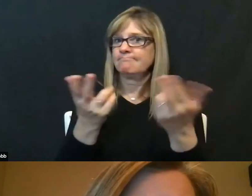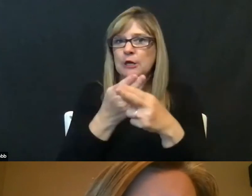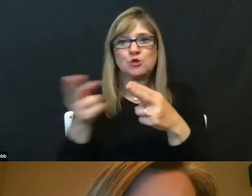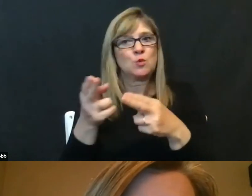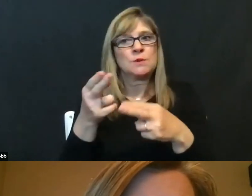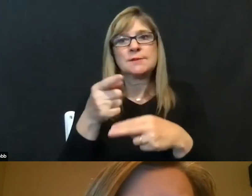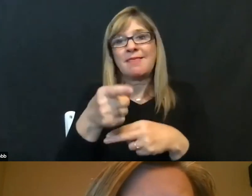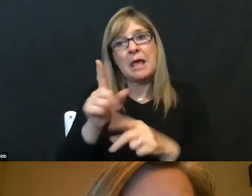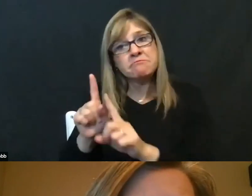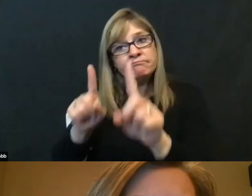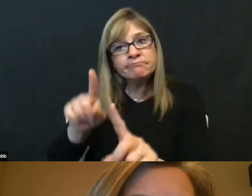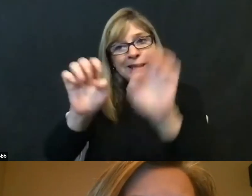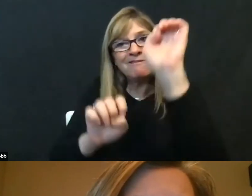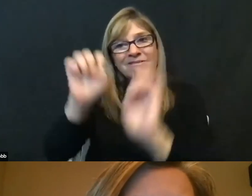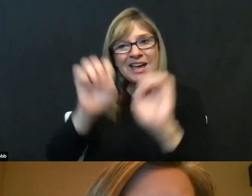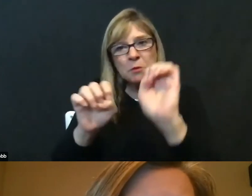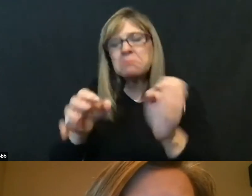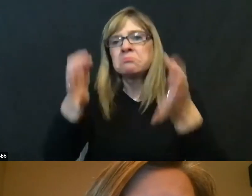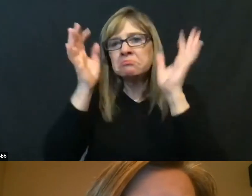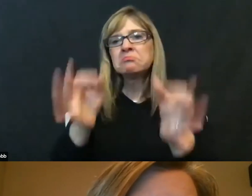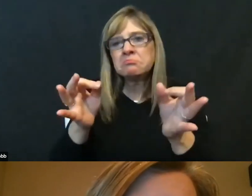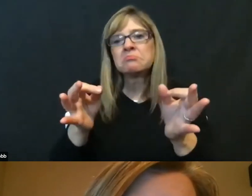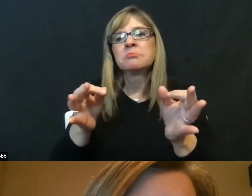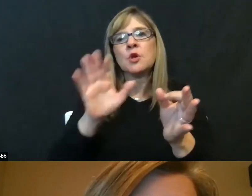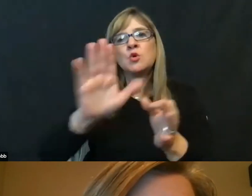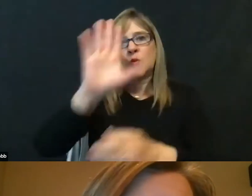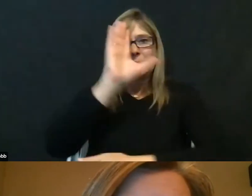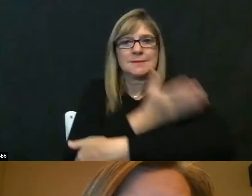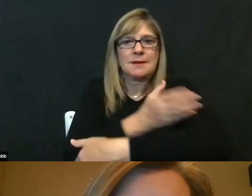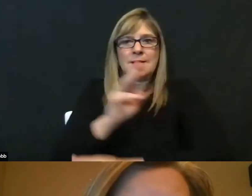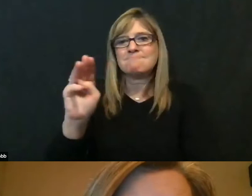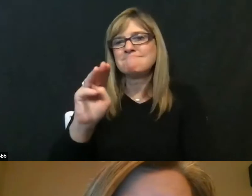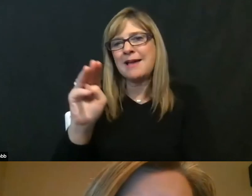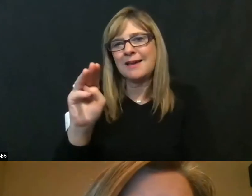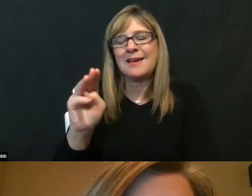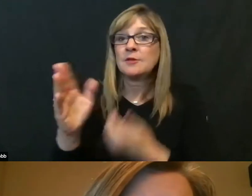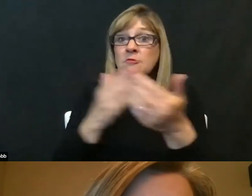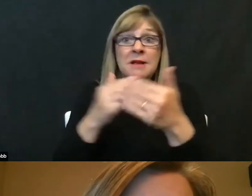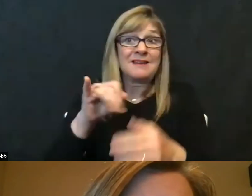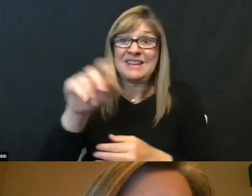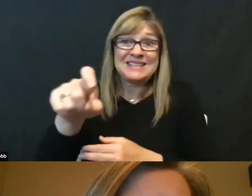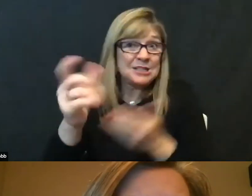an evaluation and determine that your son Micah whether or not he needs services.